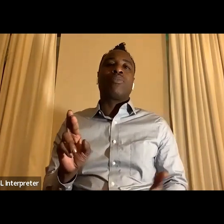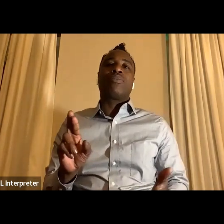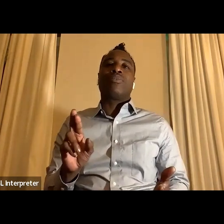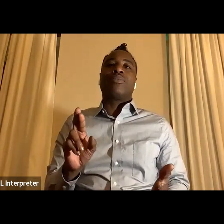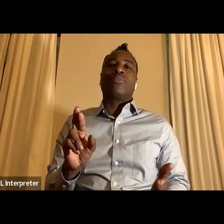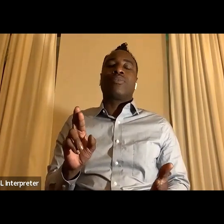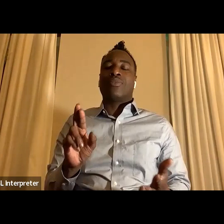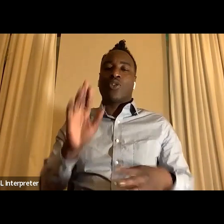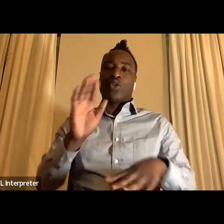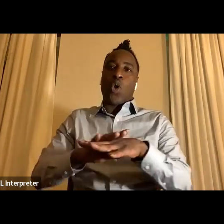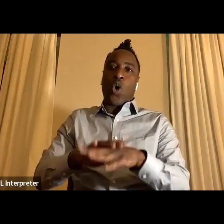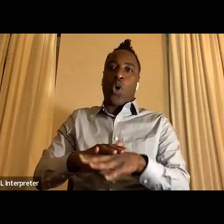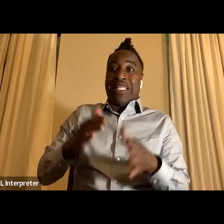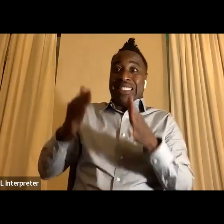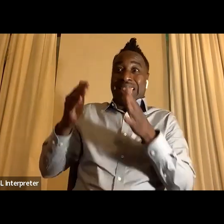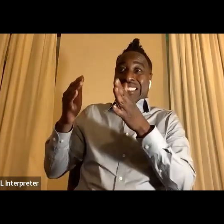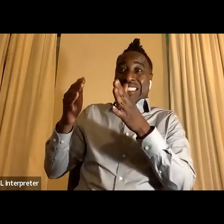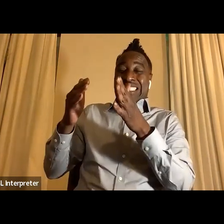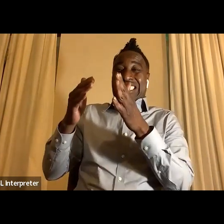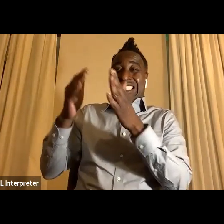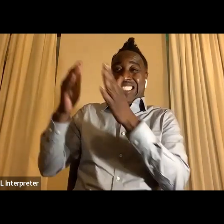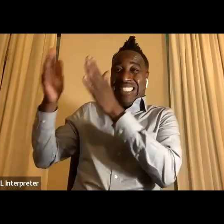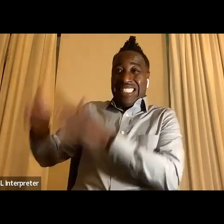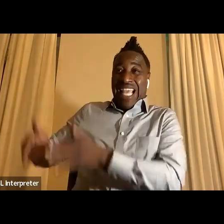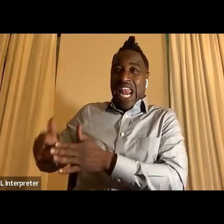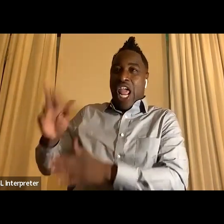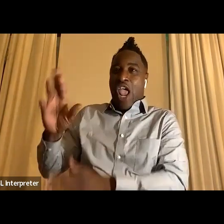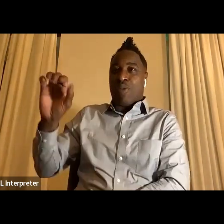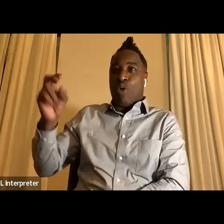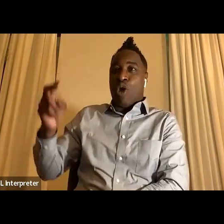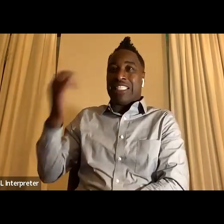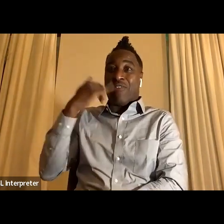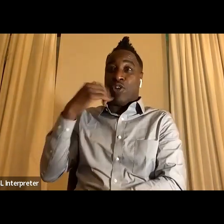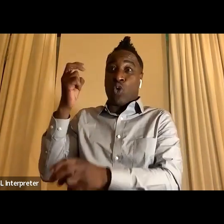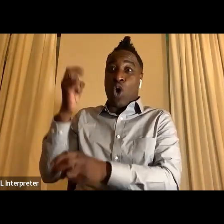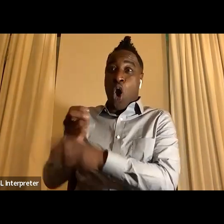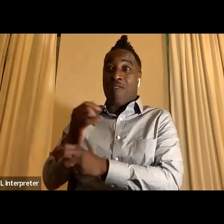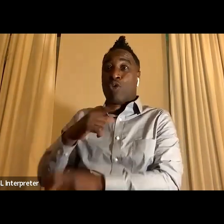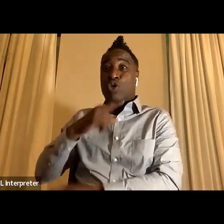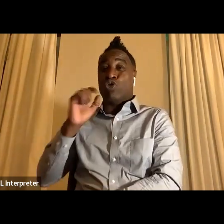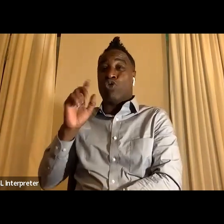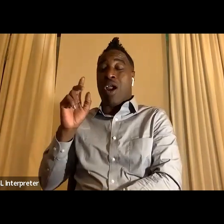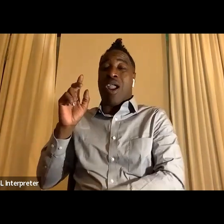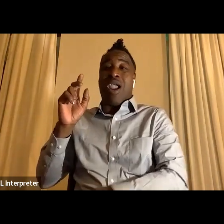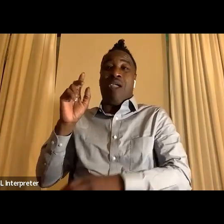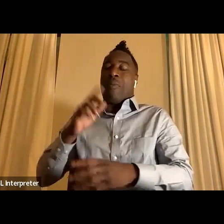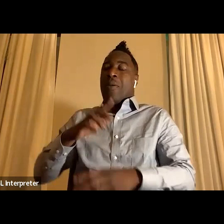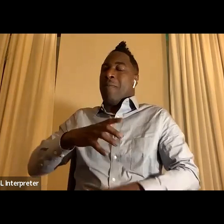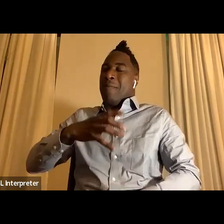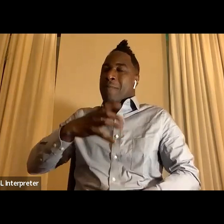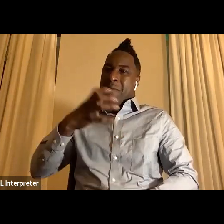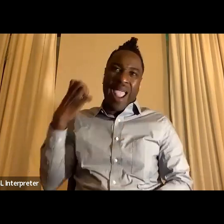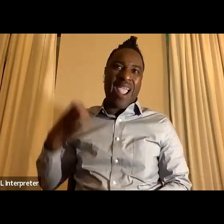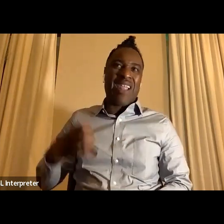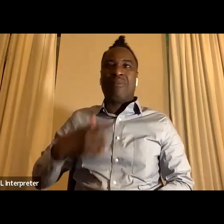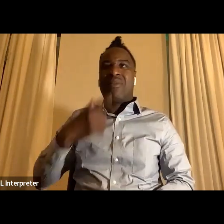kind of if you go paint like, yeah, like if that would dry up. So mix like, hey, it's not flat now like all that stuff.